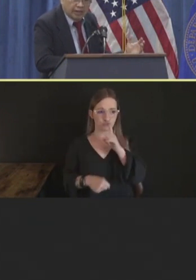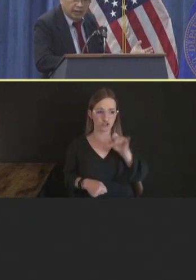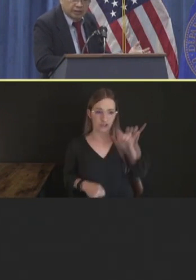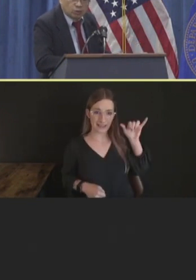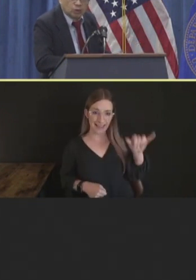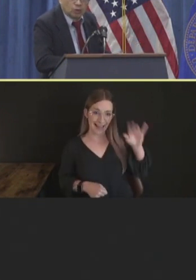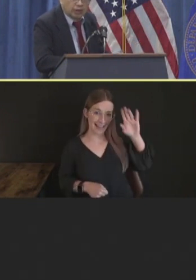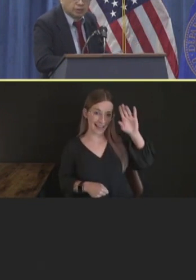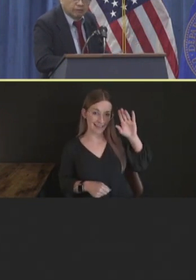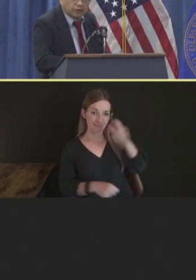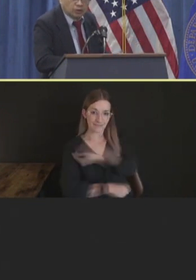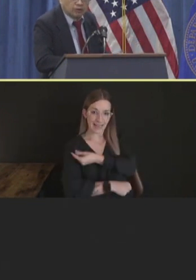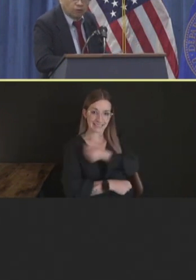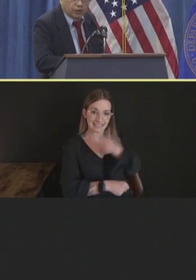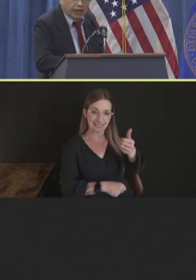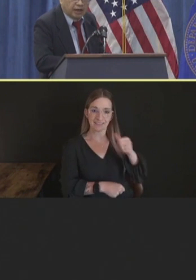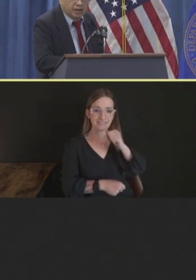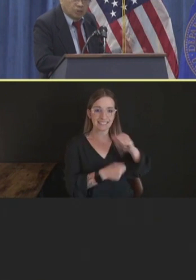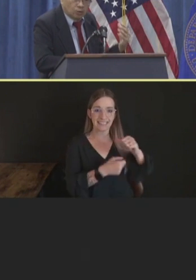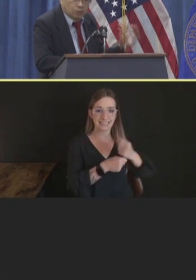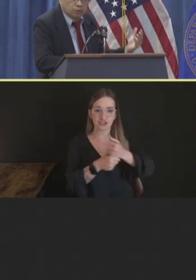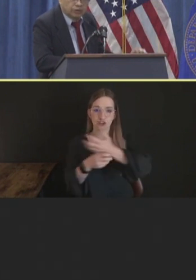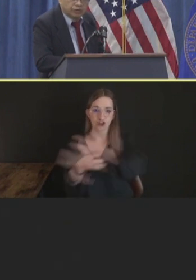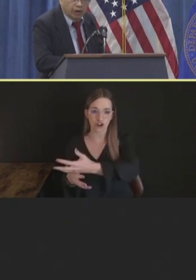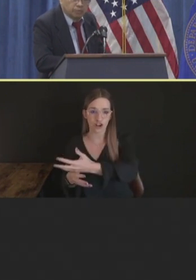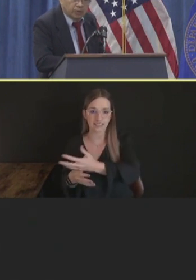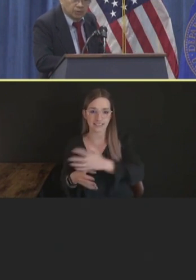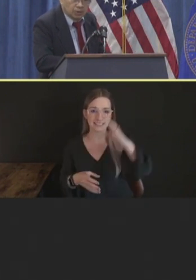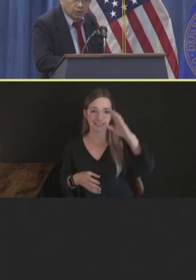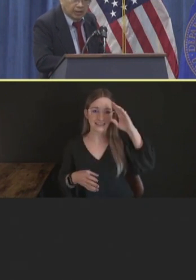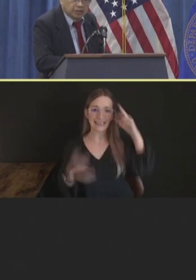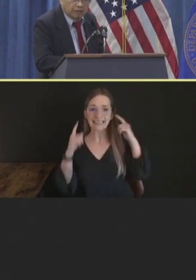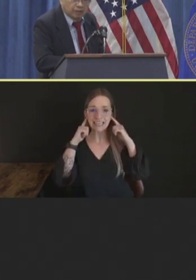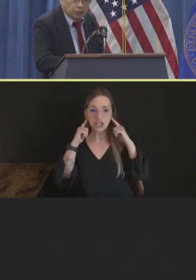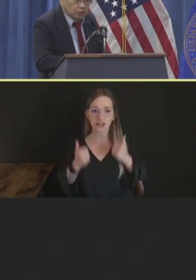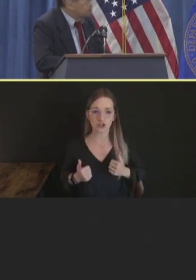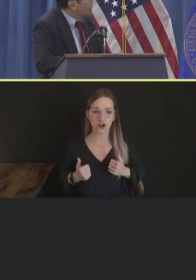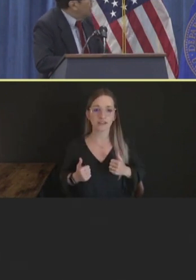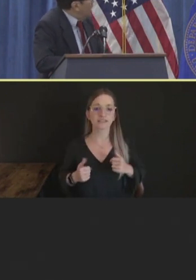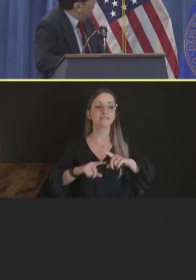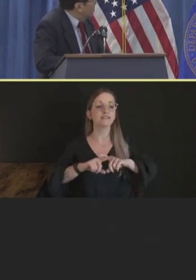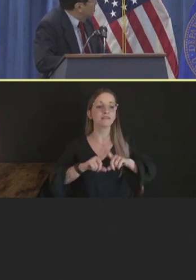And yet, there was no case definition for that, so we developed such a case definition.